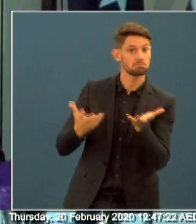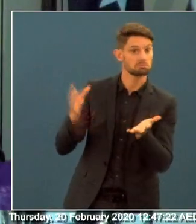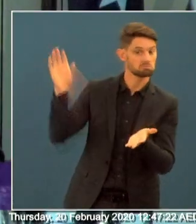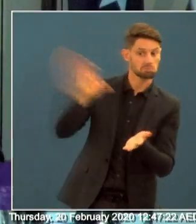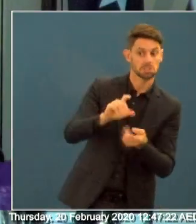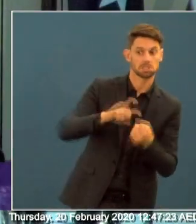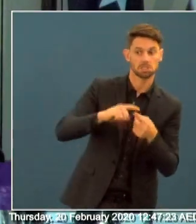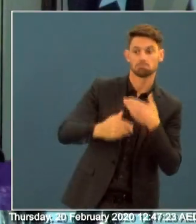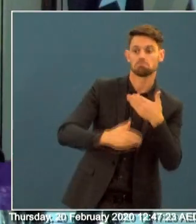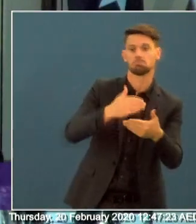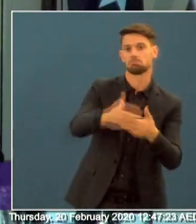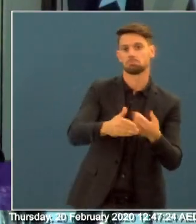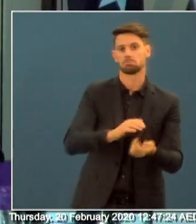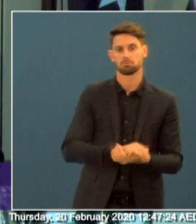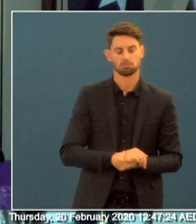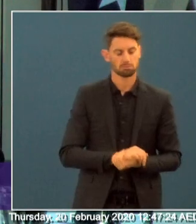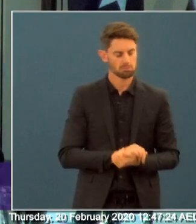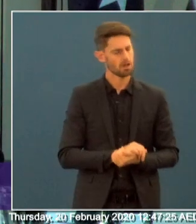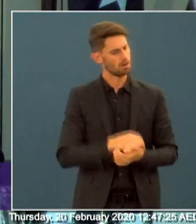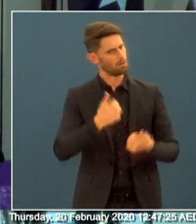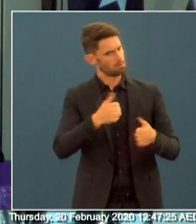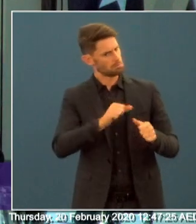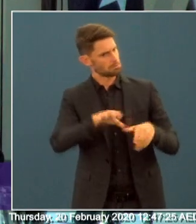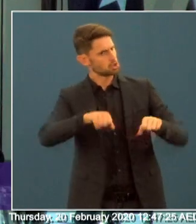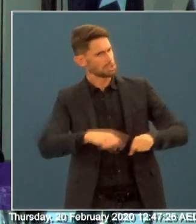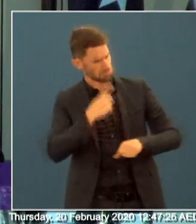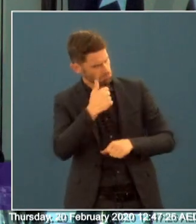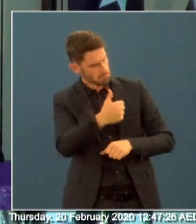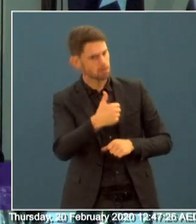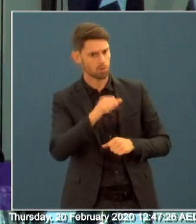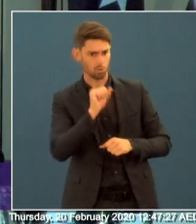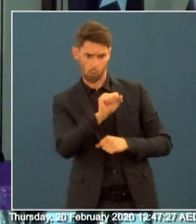What about other states? Has there been any similar initiative in any other state?